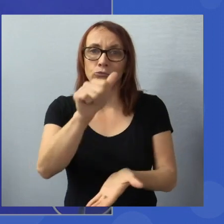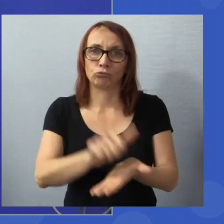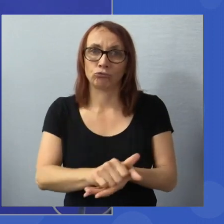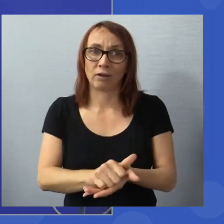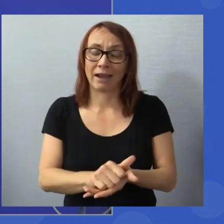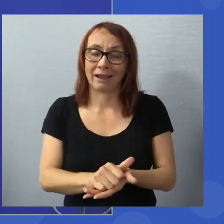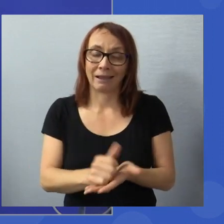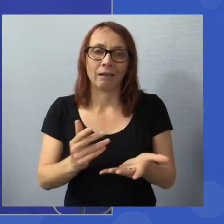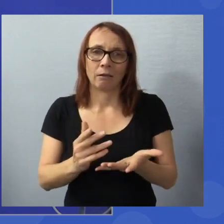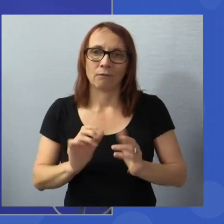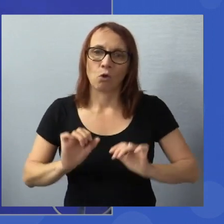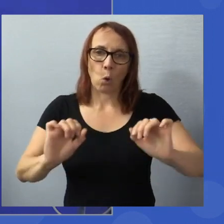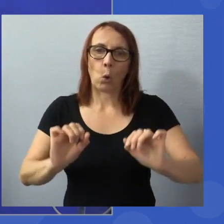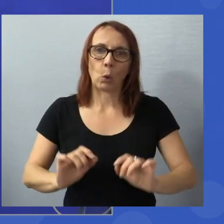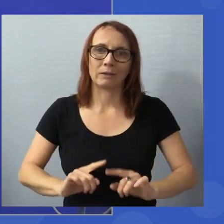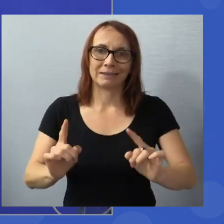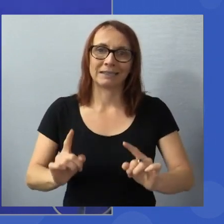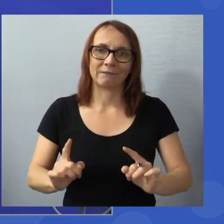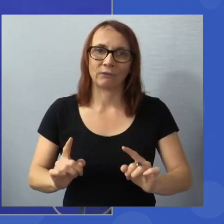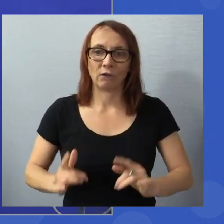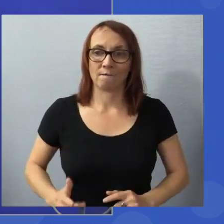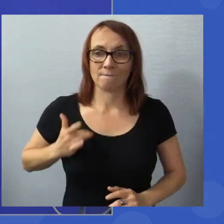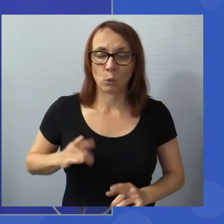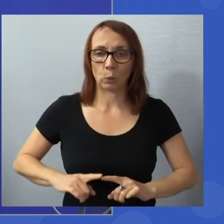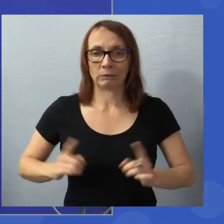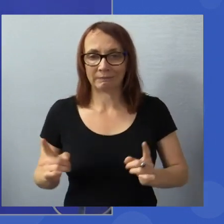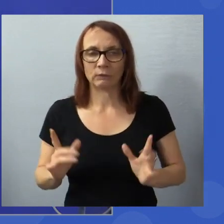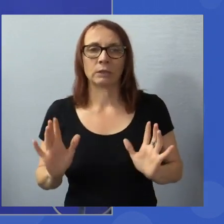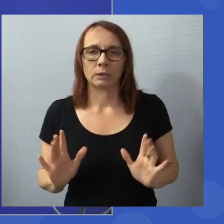preferences but all of the feedback that you keep giving us on process is helping